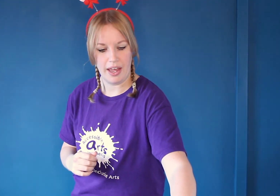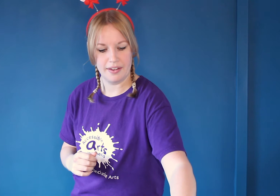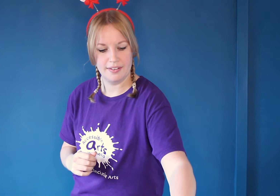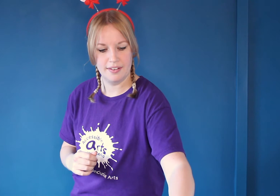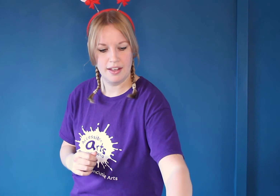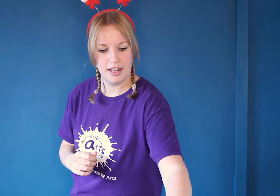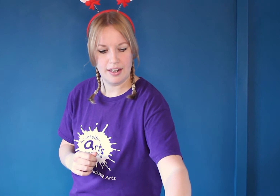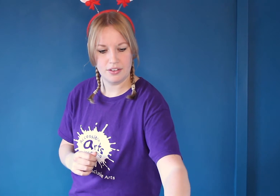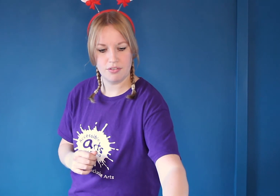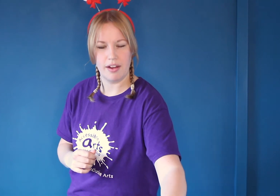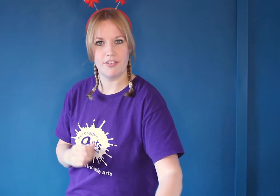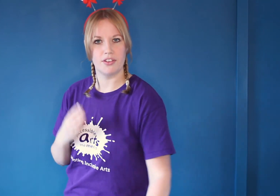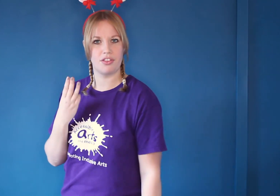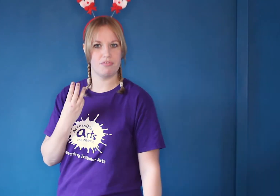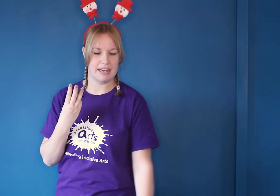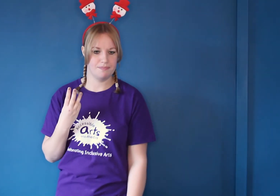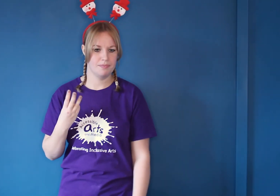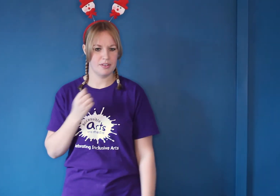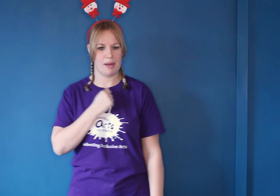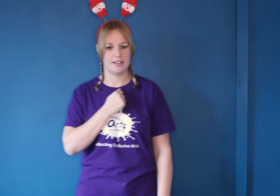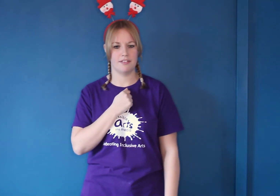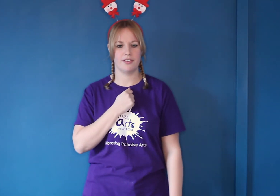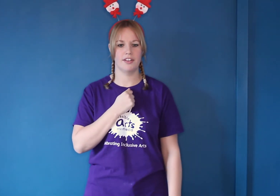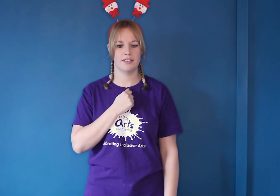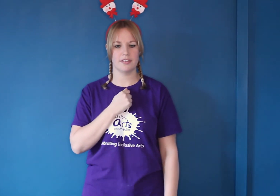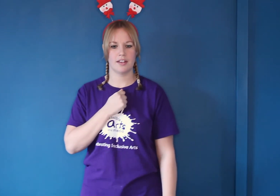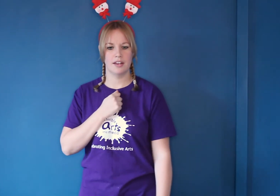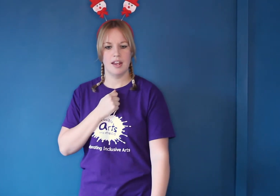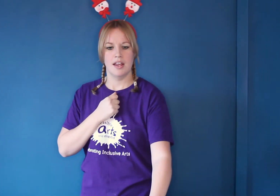Ok, let’s try verse three. So my turn first.